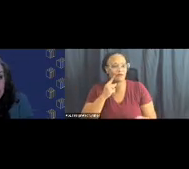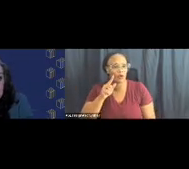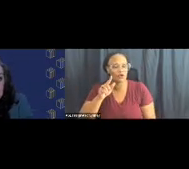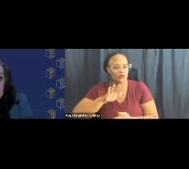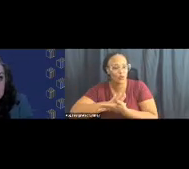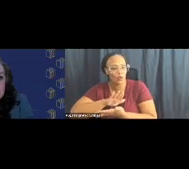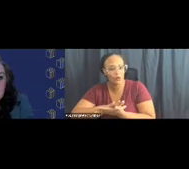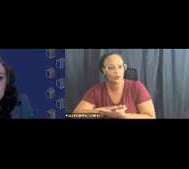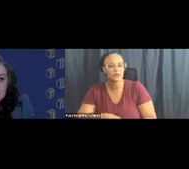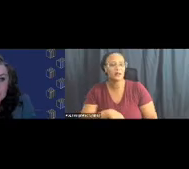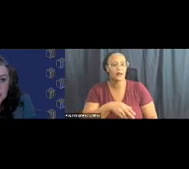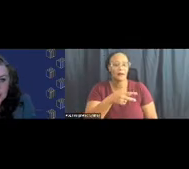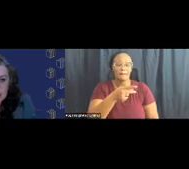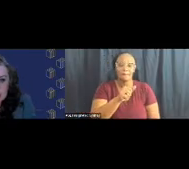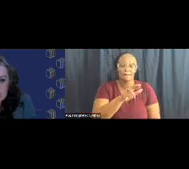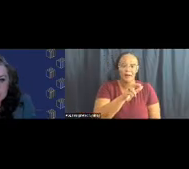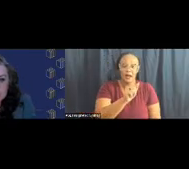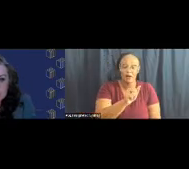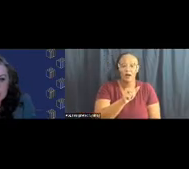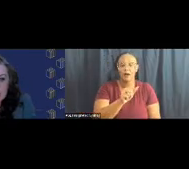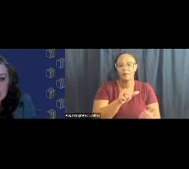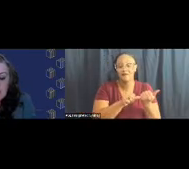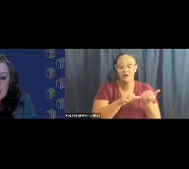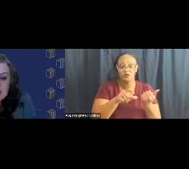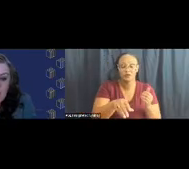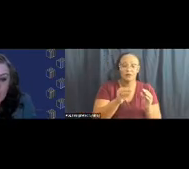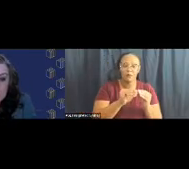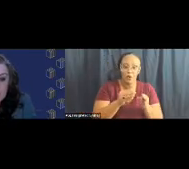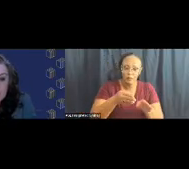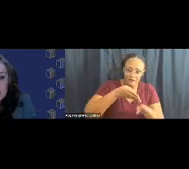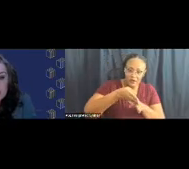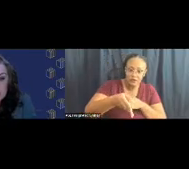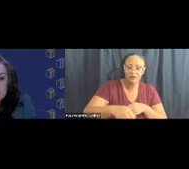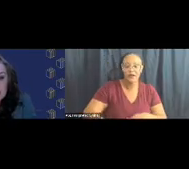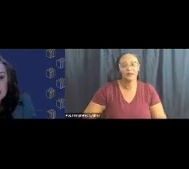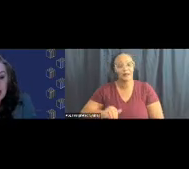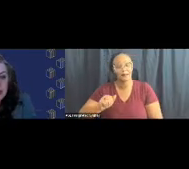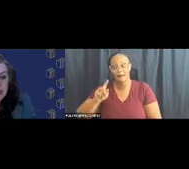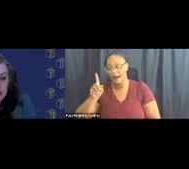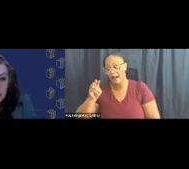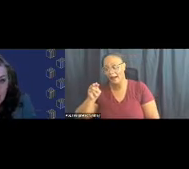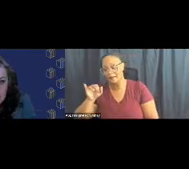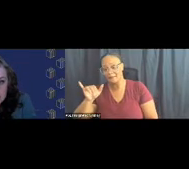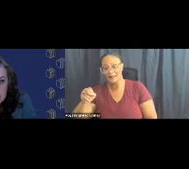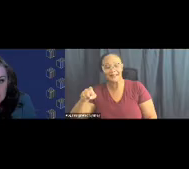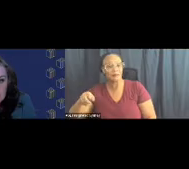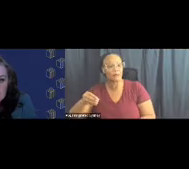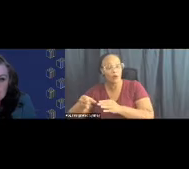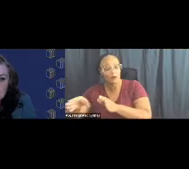paraprofessionals, and administrators. This also shows the need to think outside the box